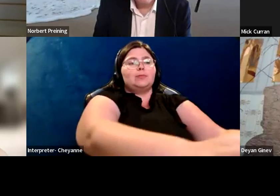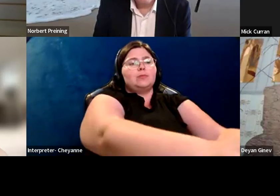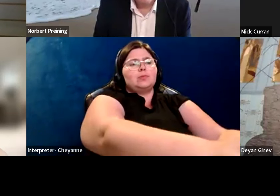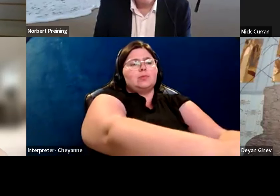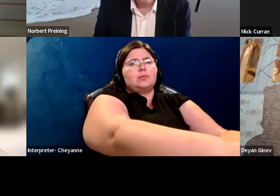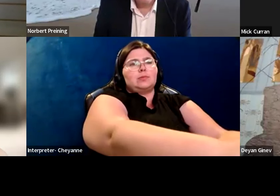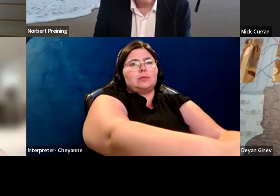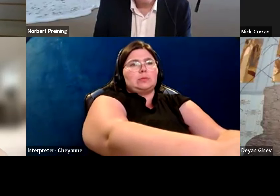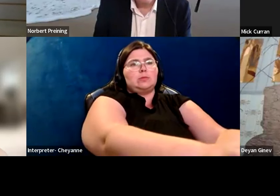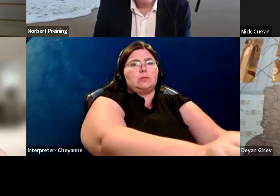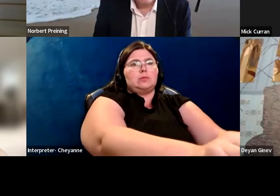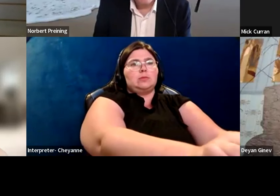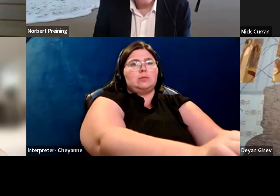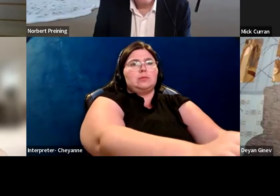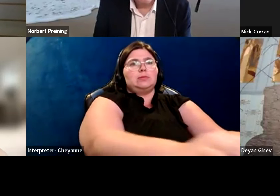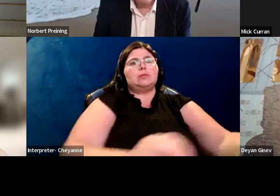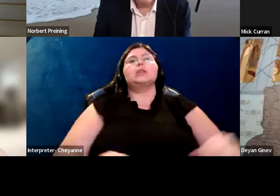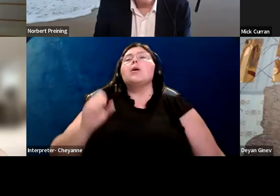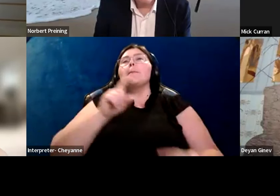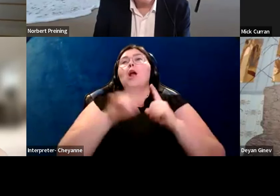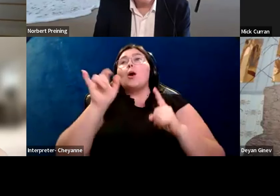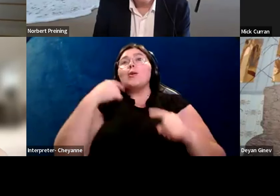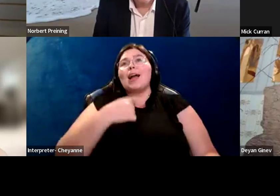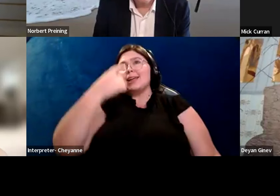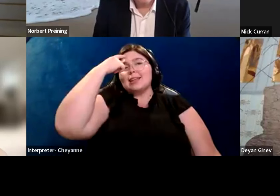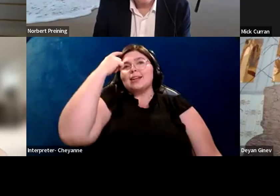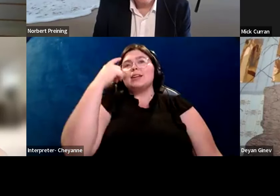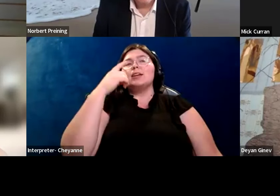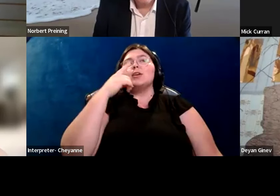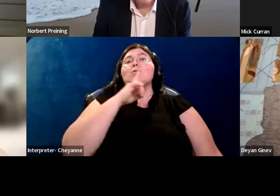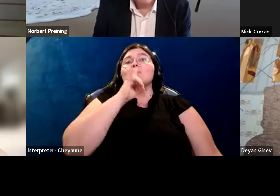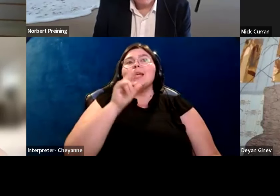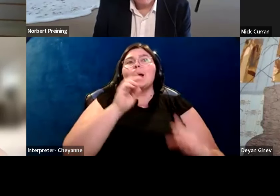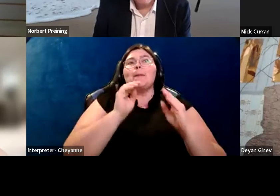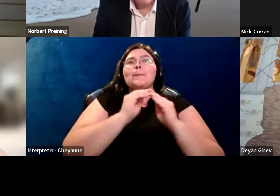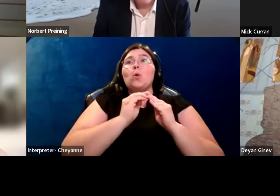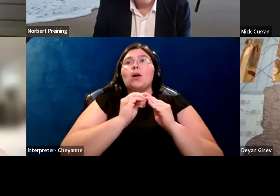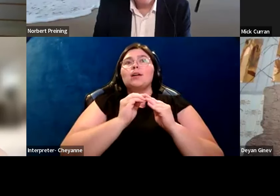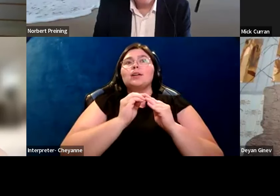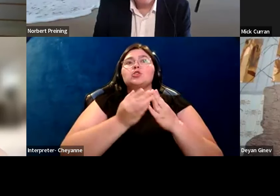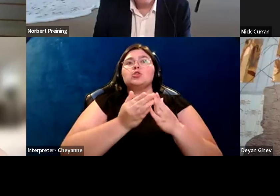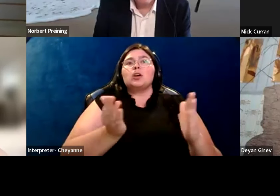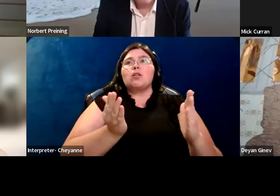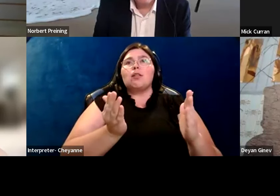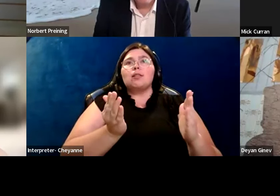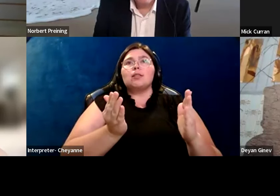But also, I think, really, a more general ask,